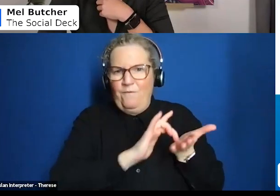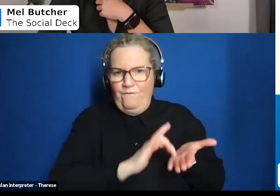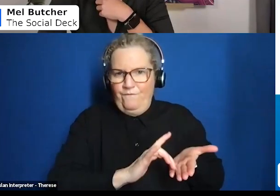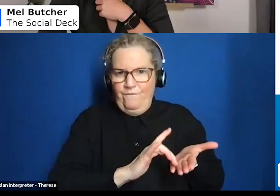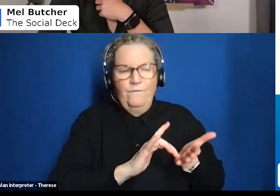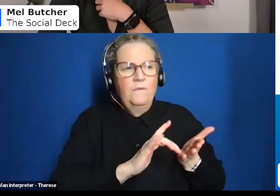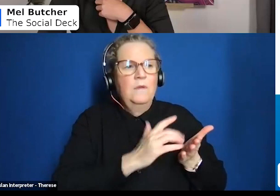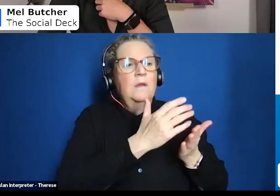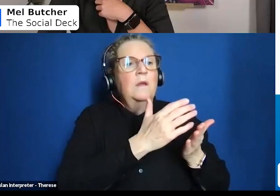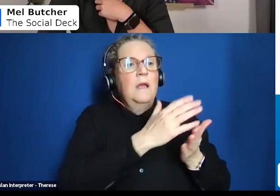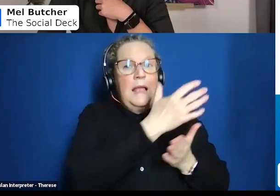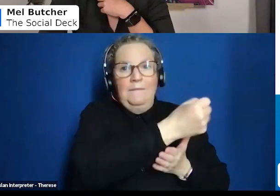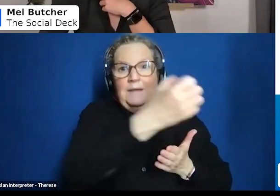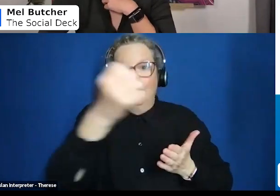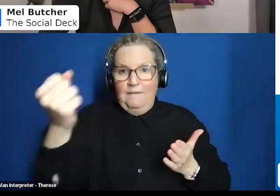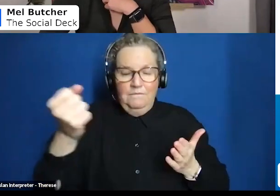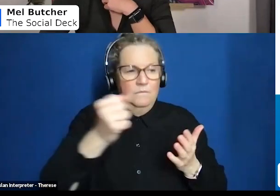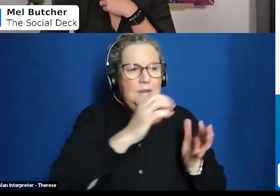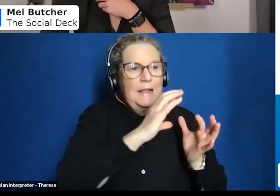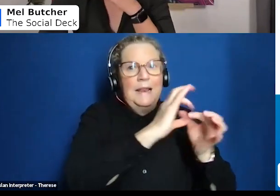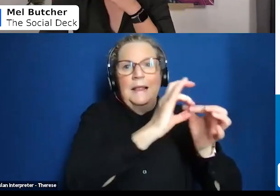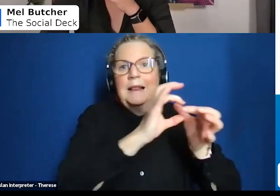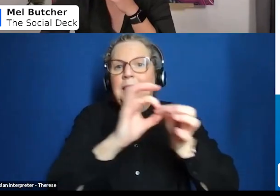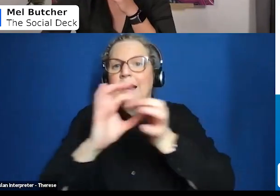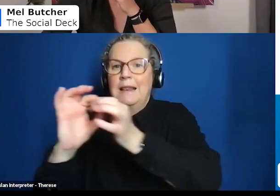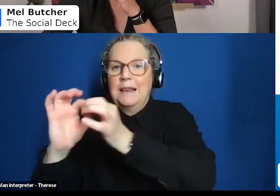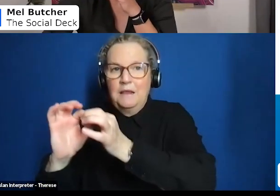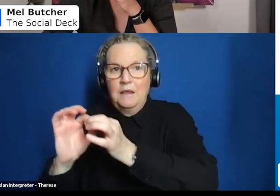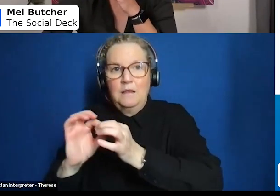So provided those issues are dealt with in a data set,